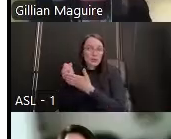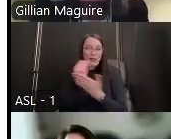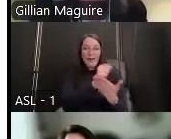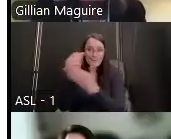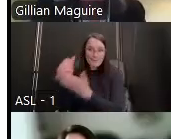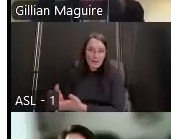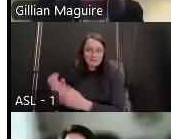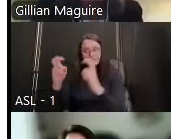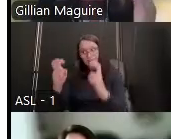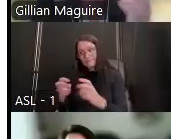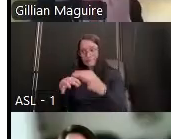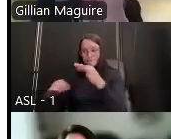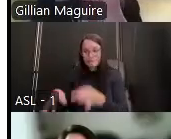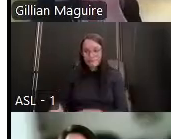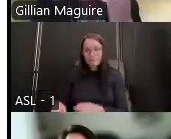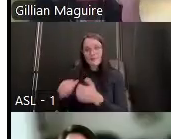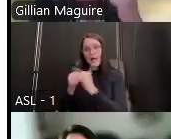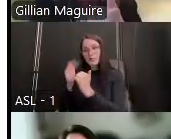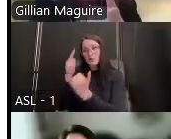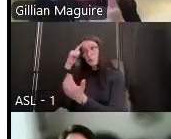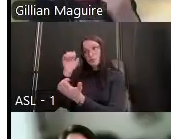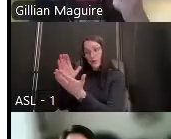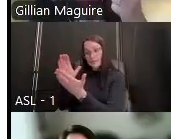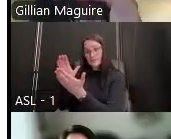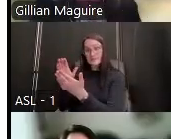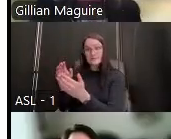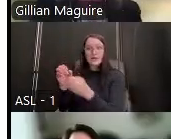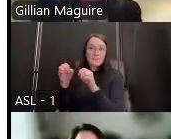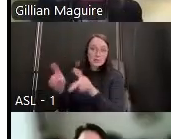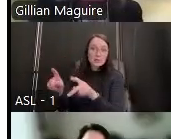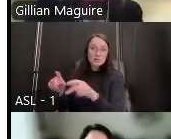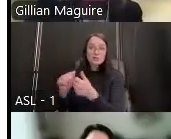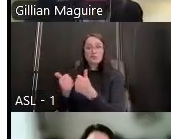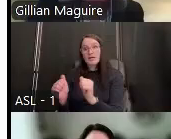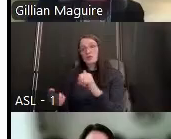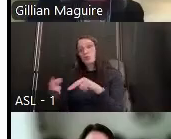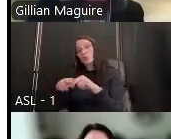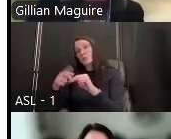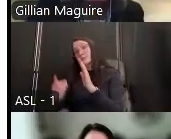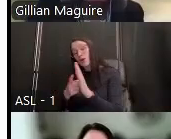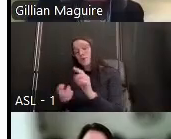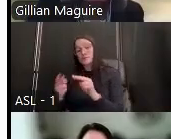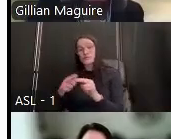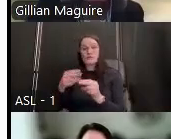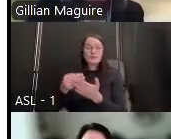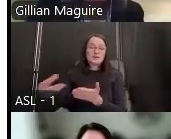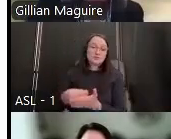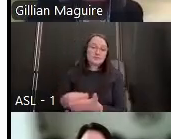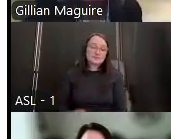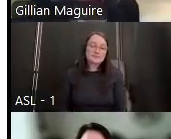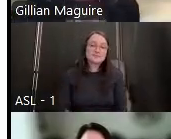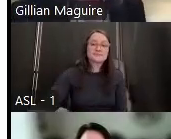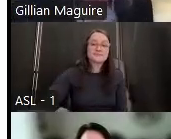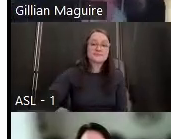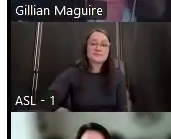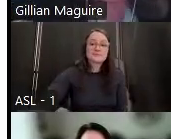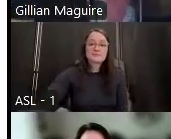been given me to me by my my employer to increase my hours, increase my wages, etc.